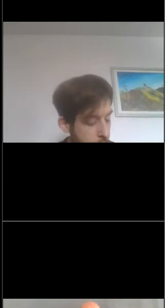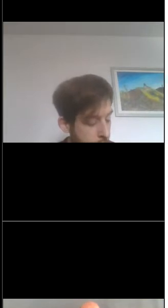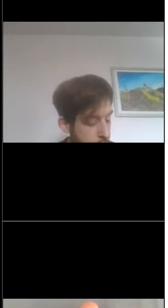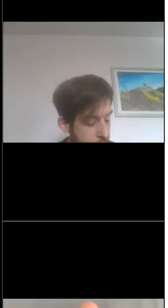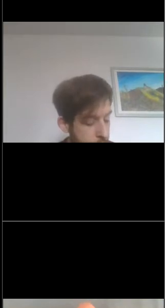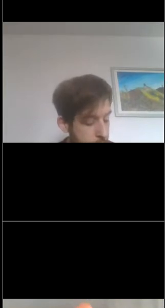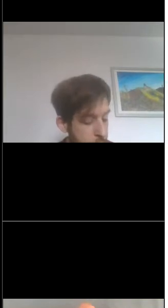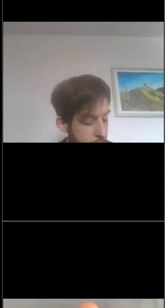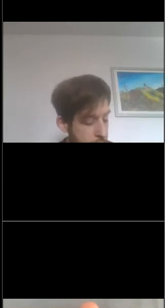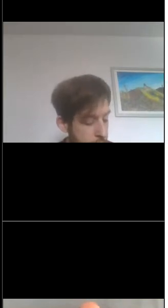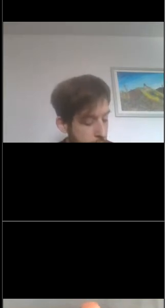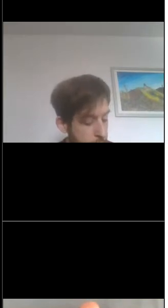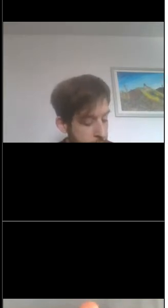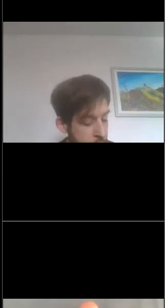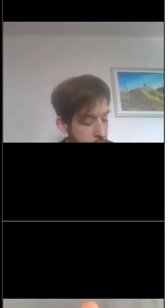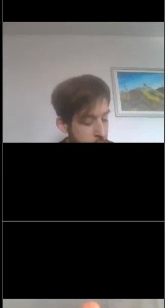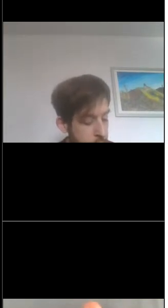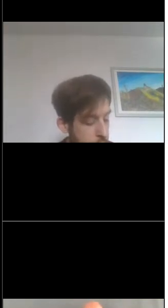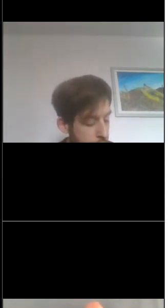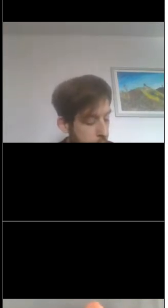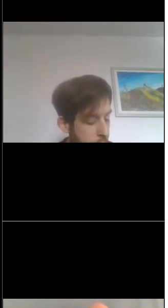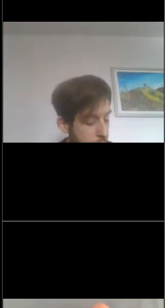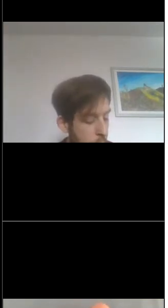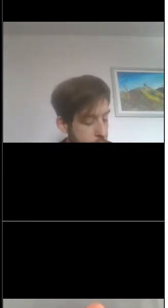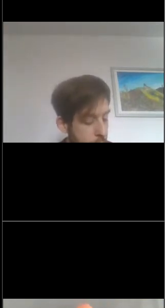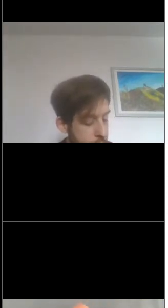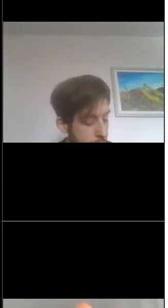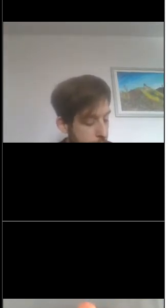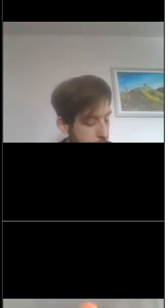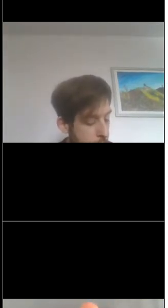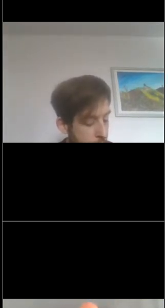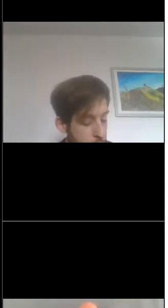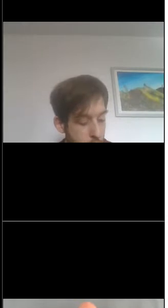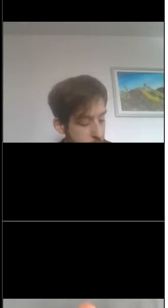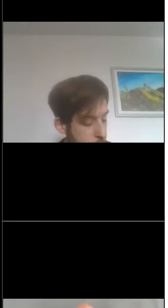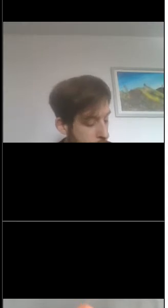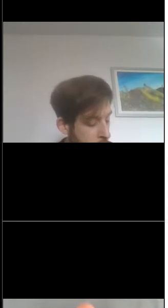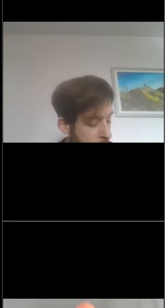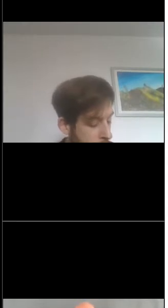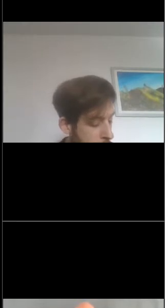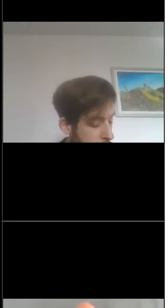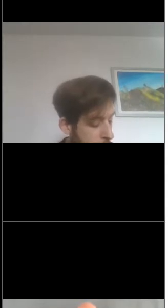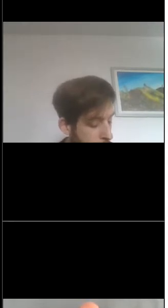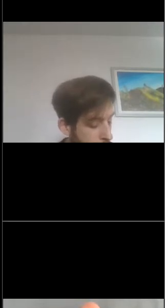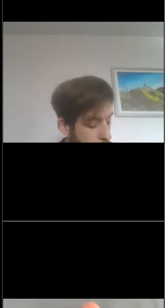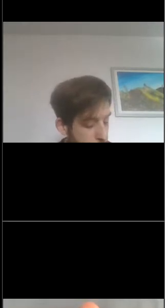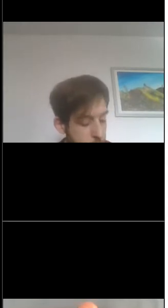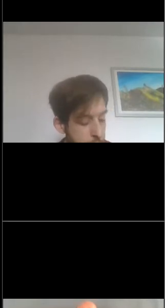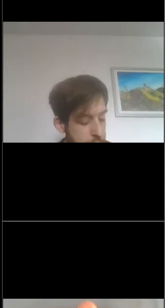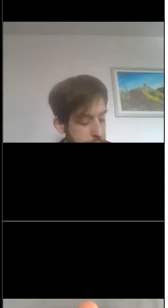in terms of learning more about women with disabilities